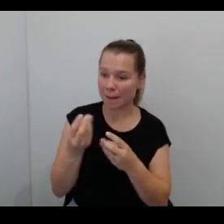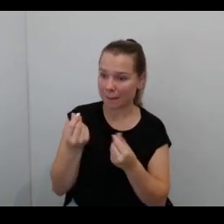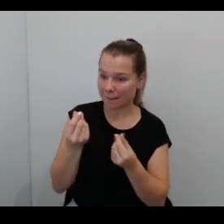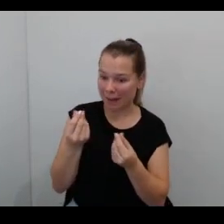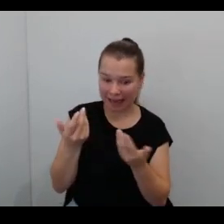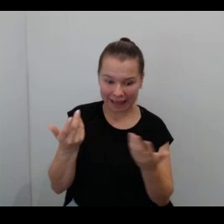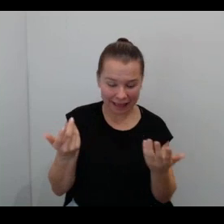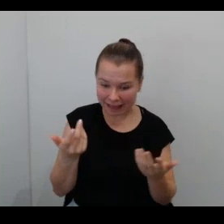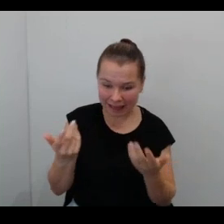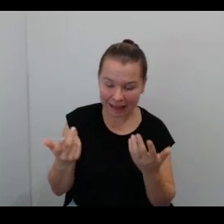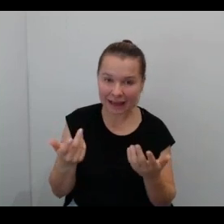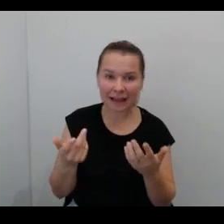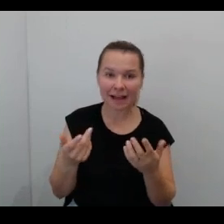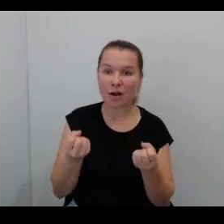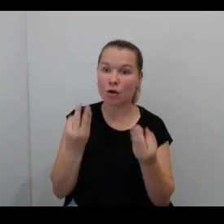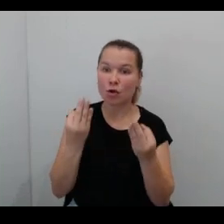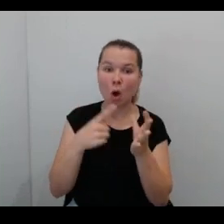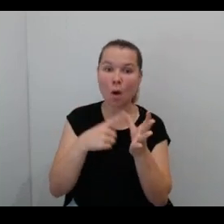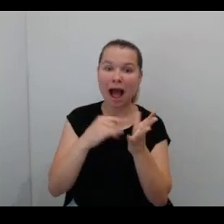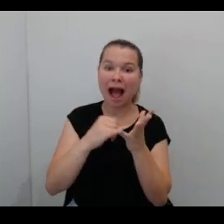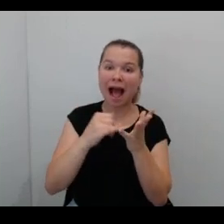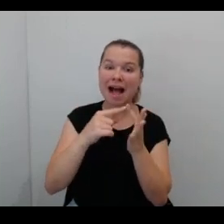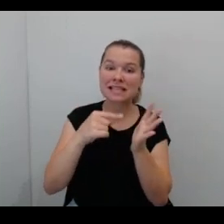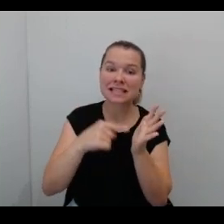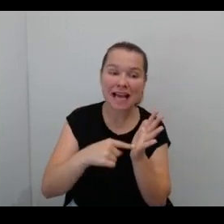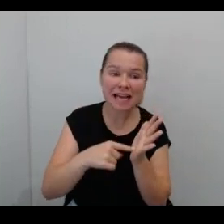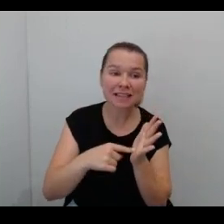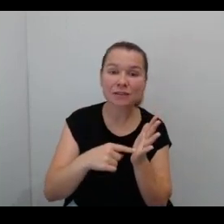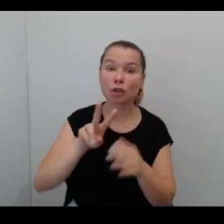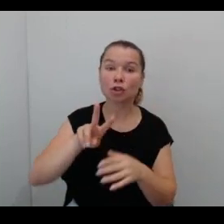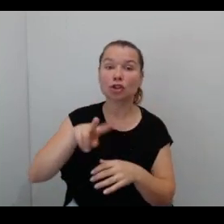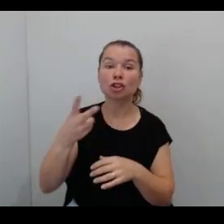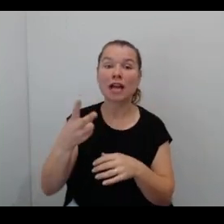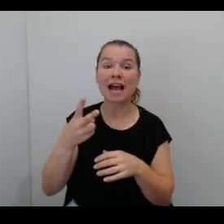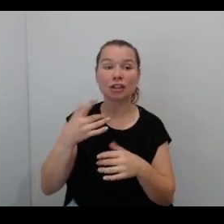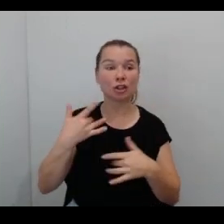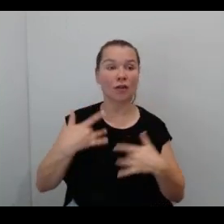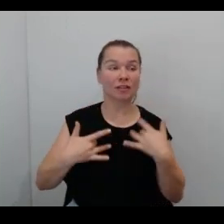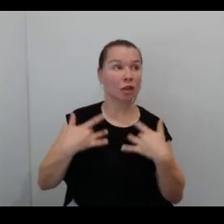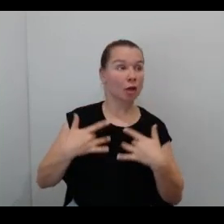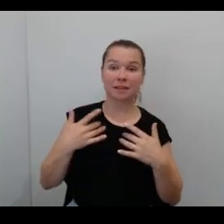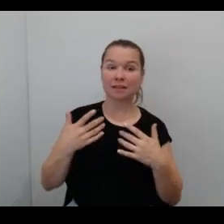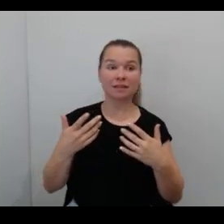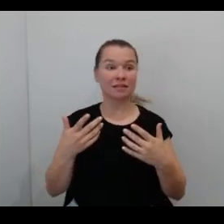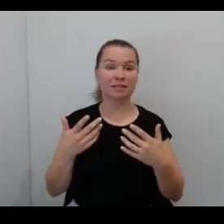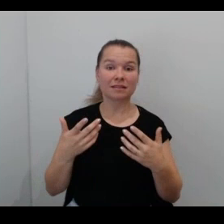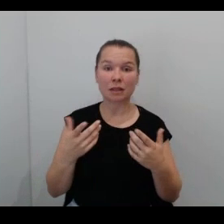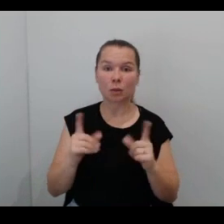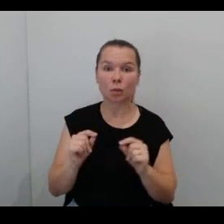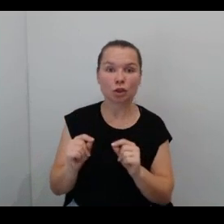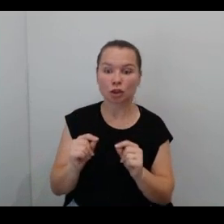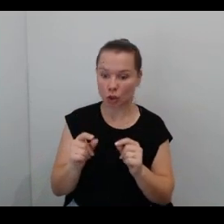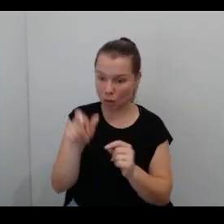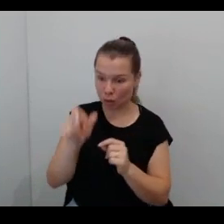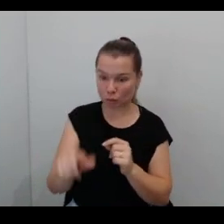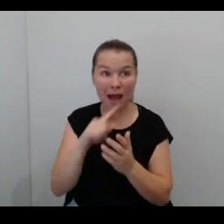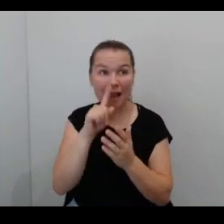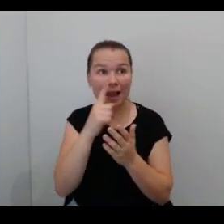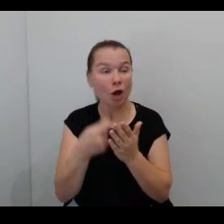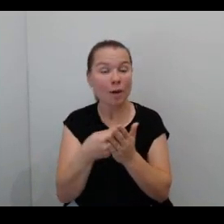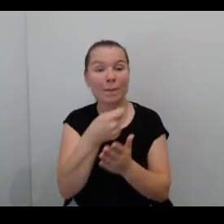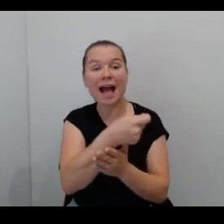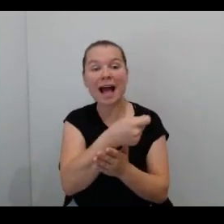change of circumstances that are going to happen to allow those counts to be paid.